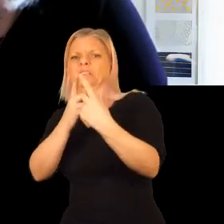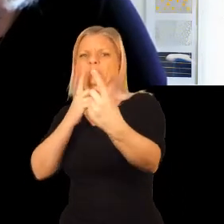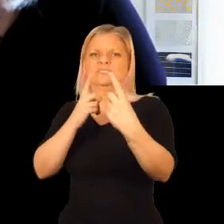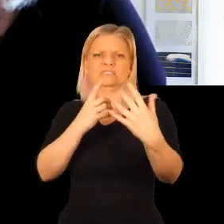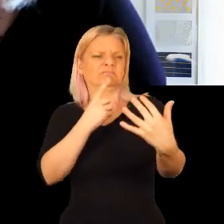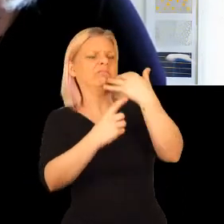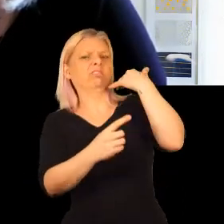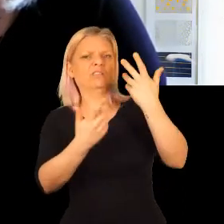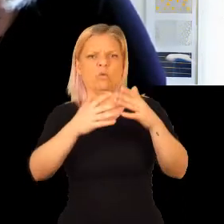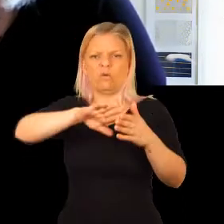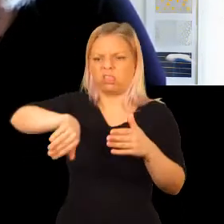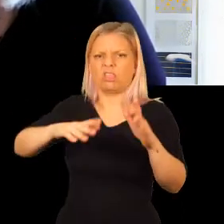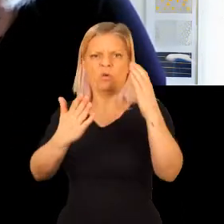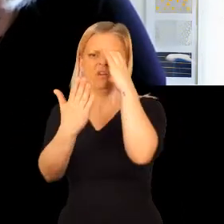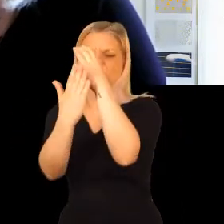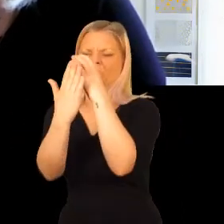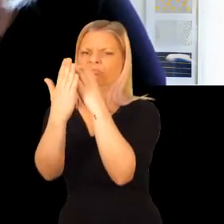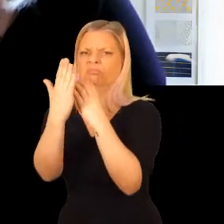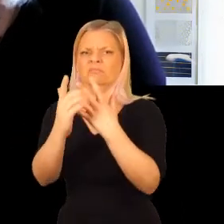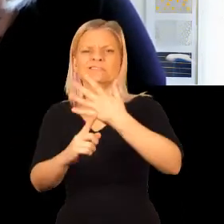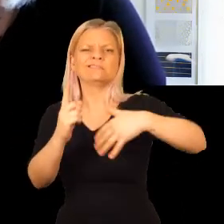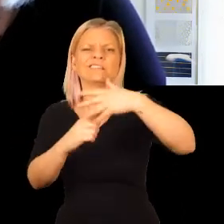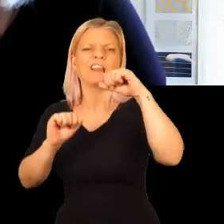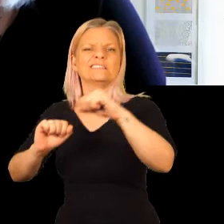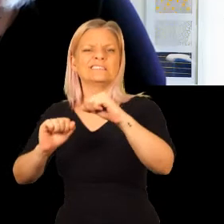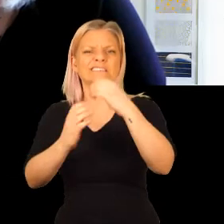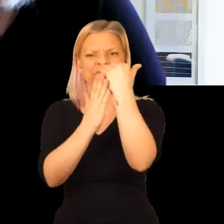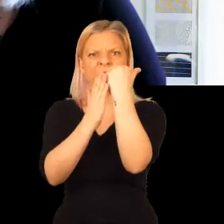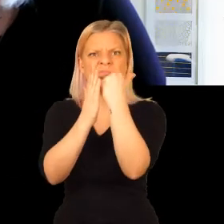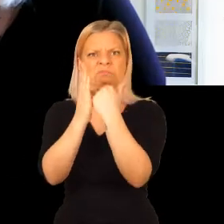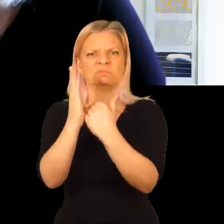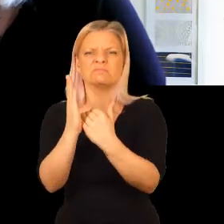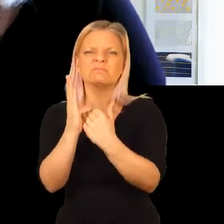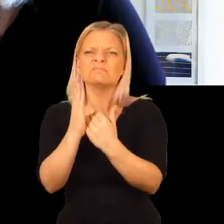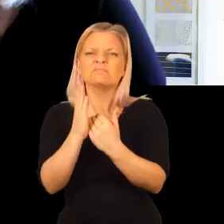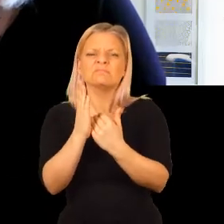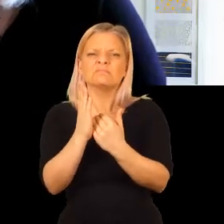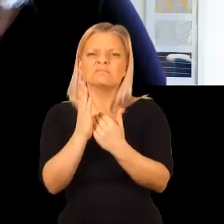you know the people that were most oppressed were actually the people who are marginalized by